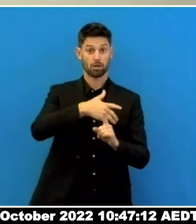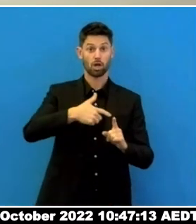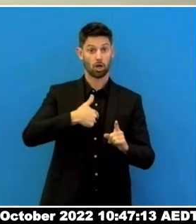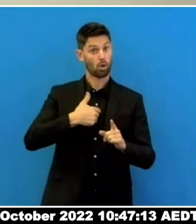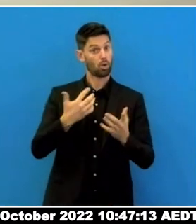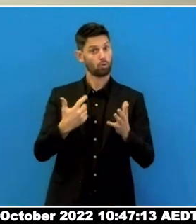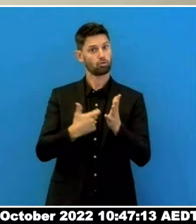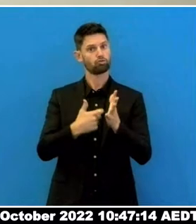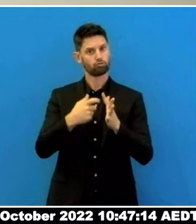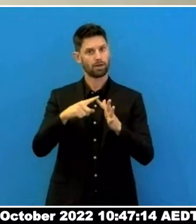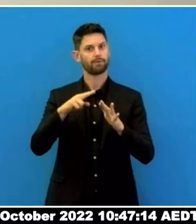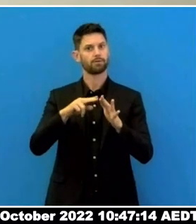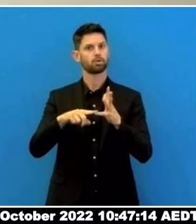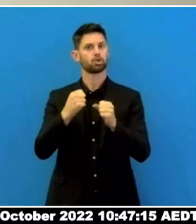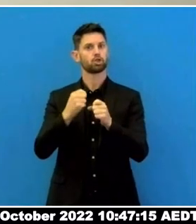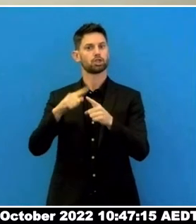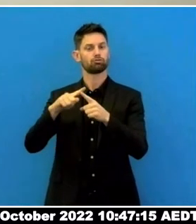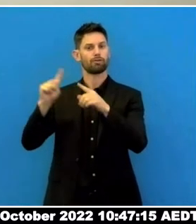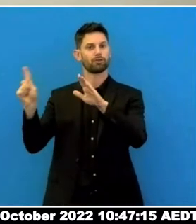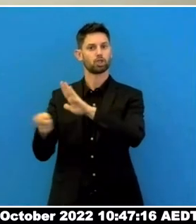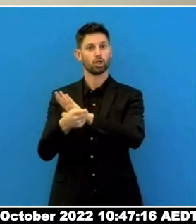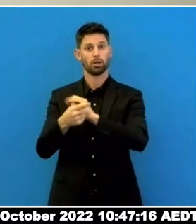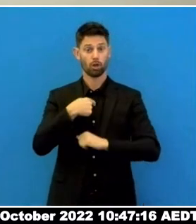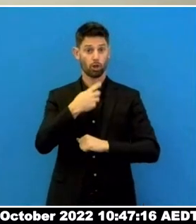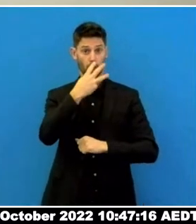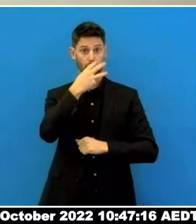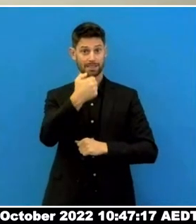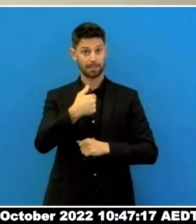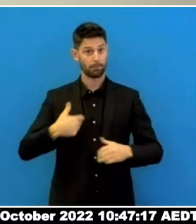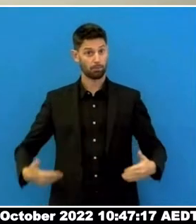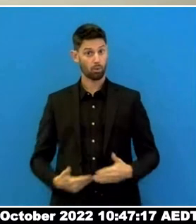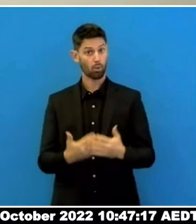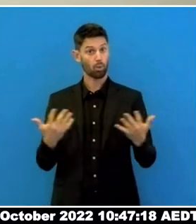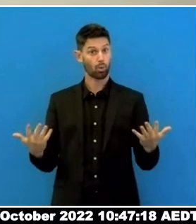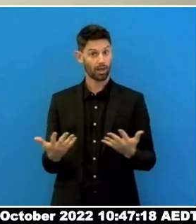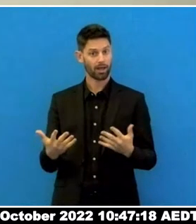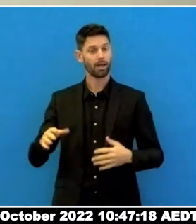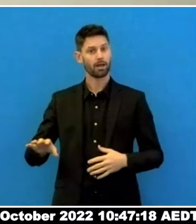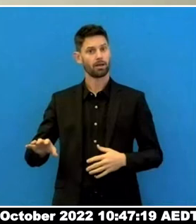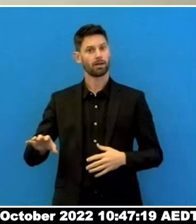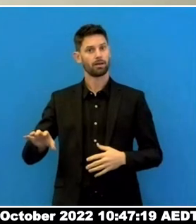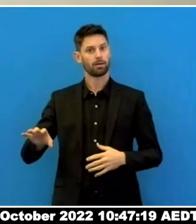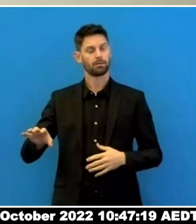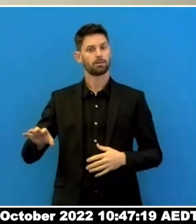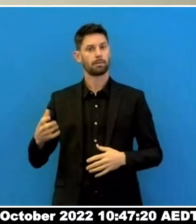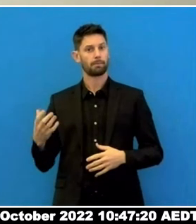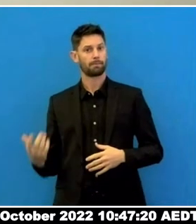I am a 36 year old man. I was born in Bangladesh and my first language is Bengali."